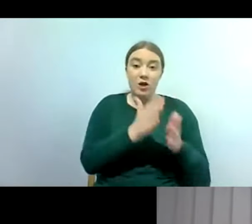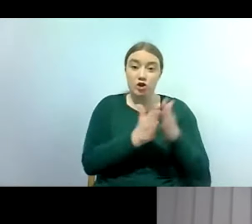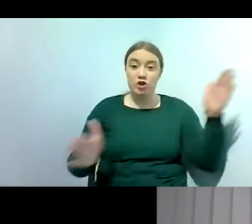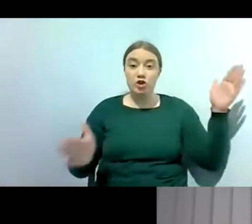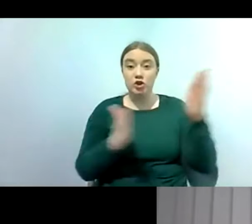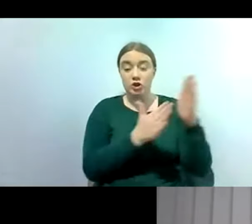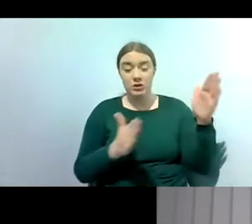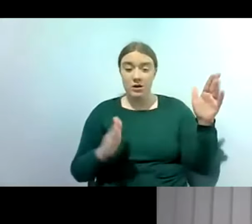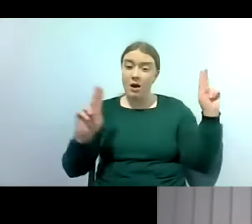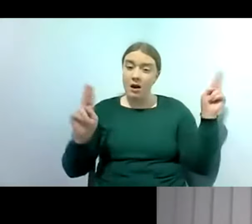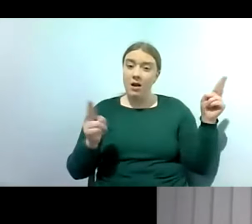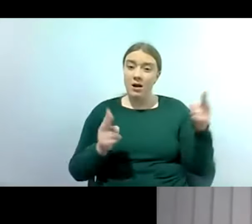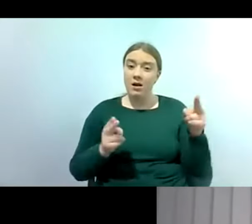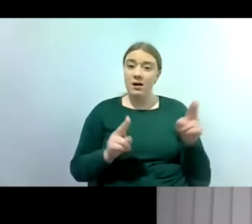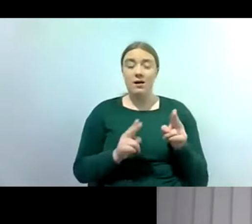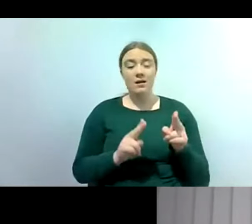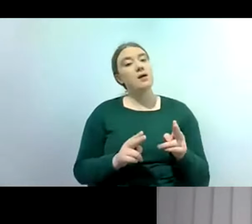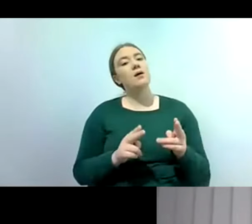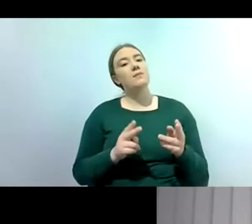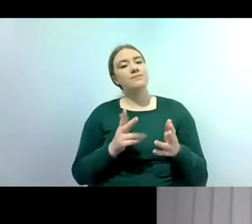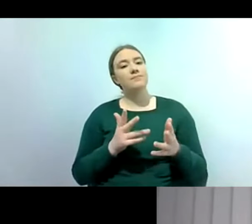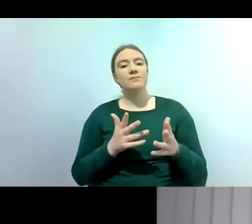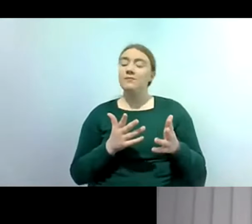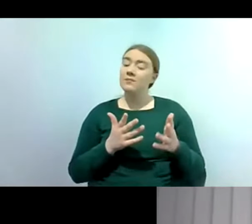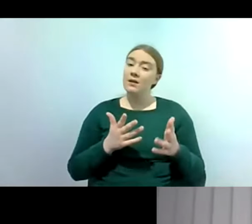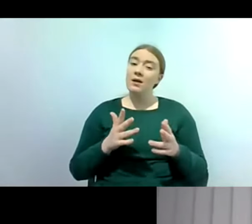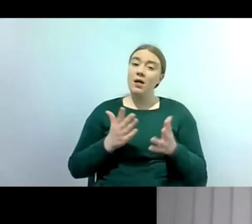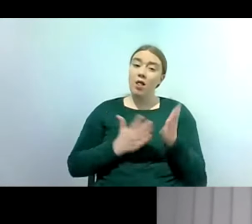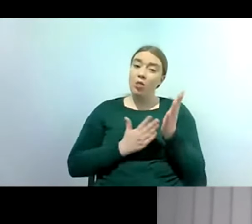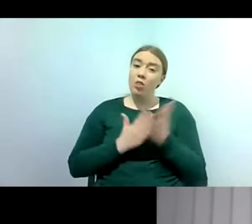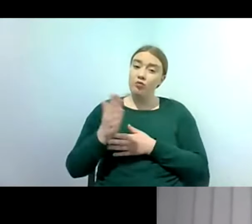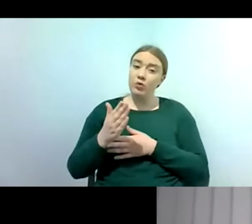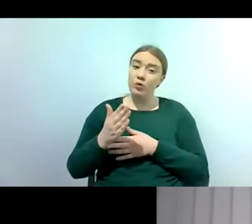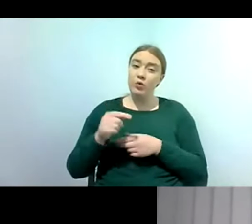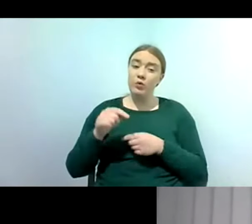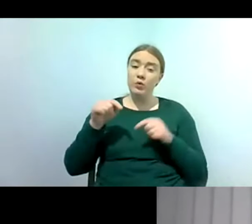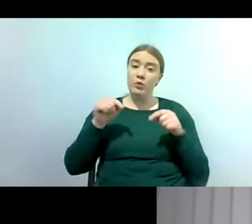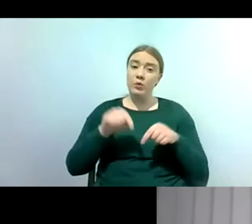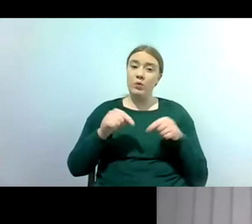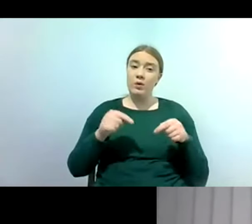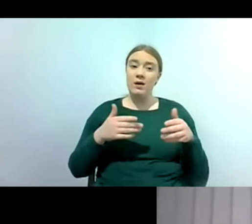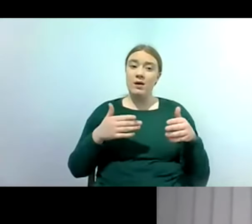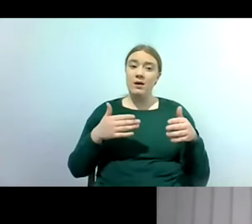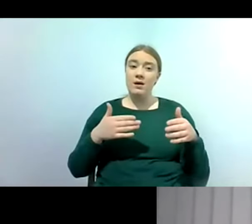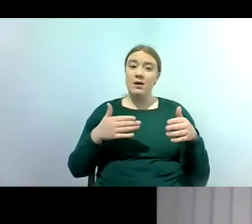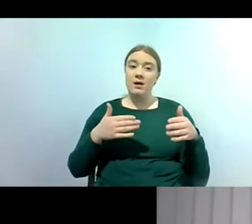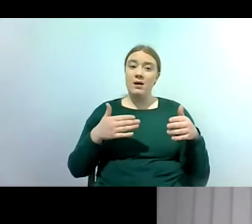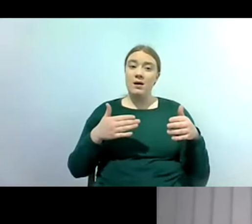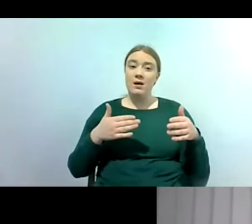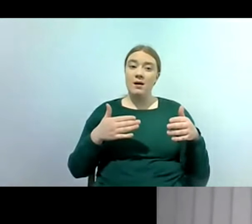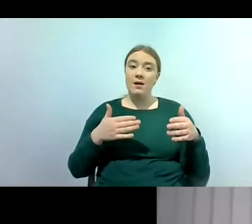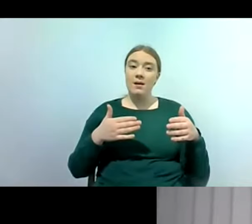um rather than been um pinpointed as as processes are occurring in the river